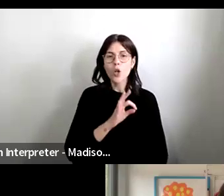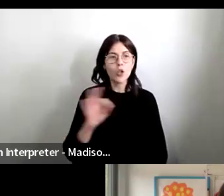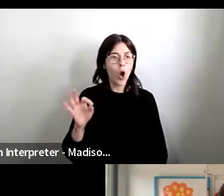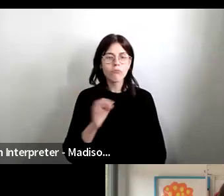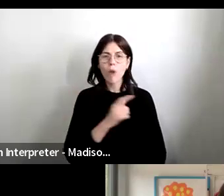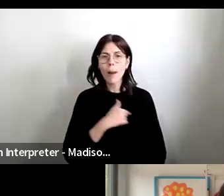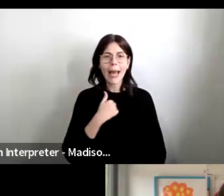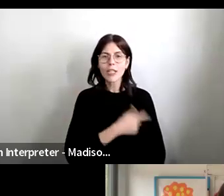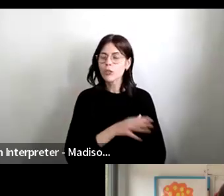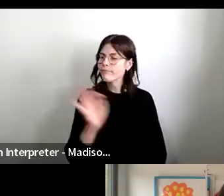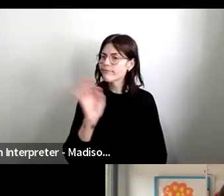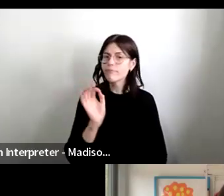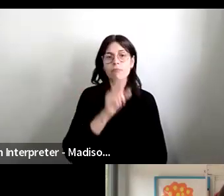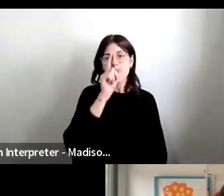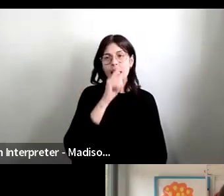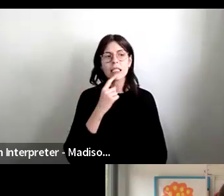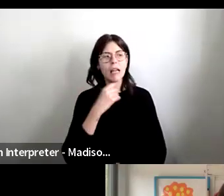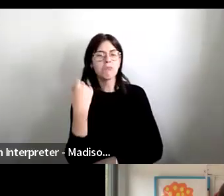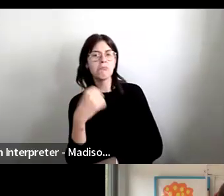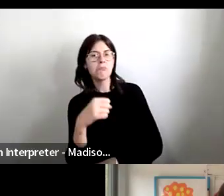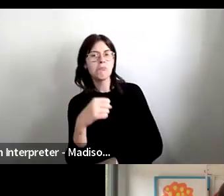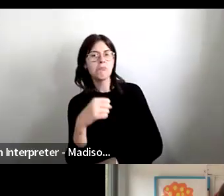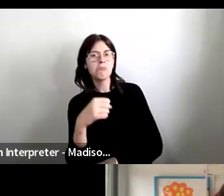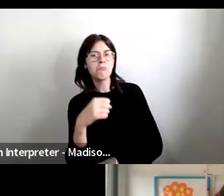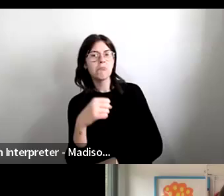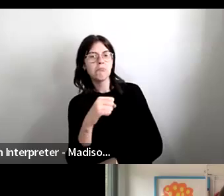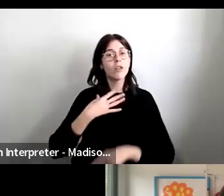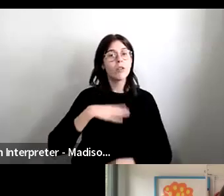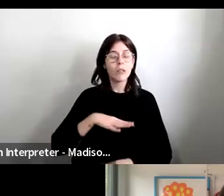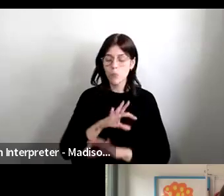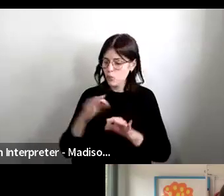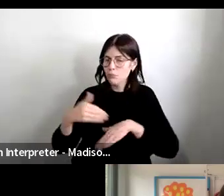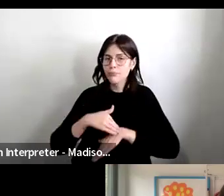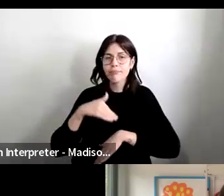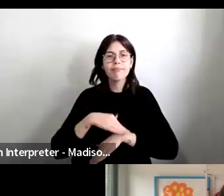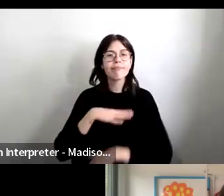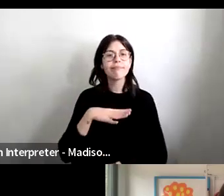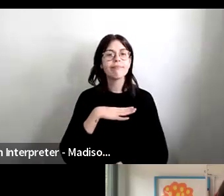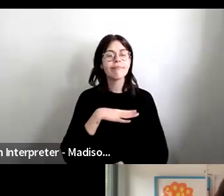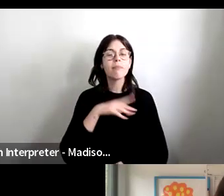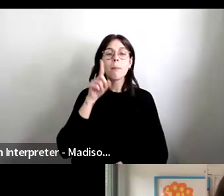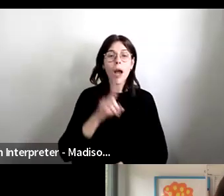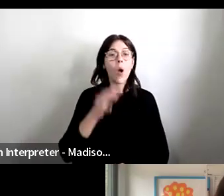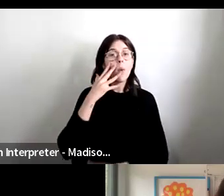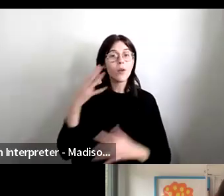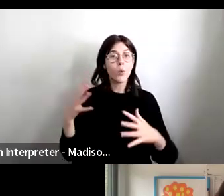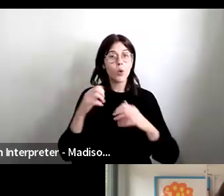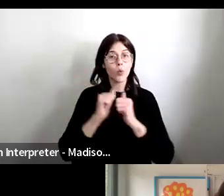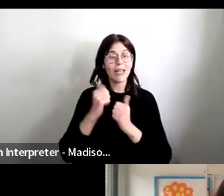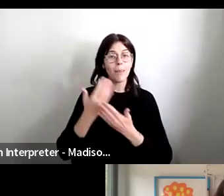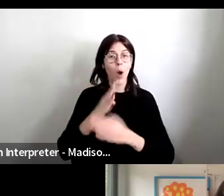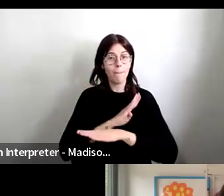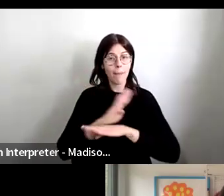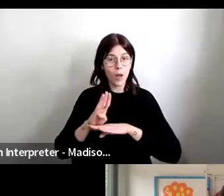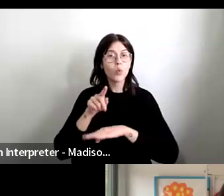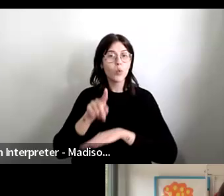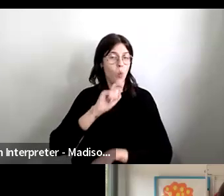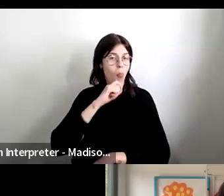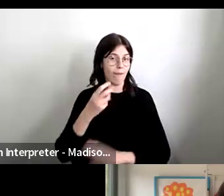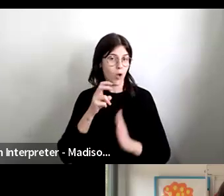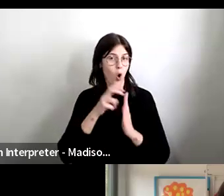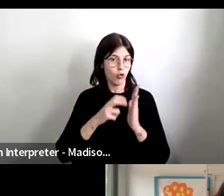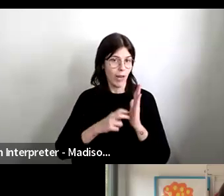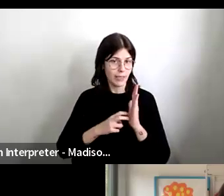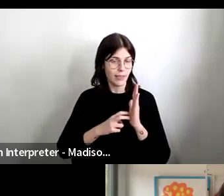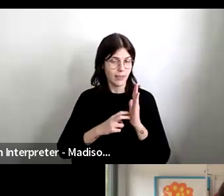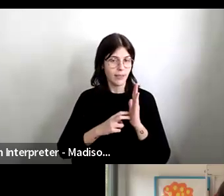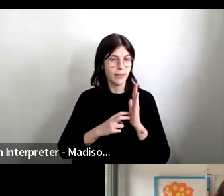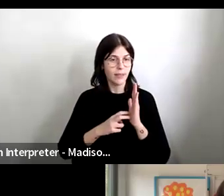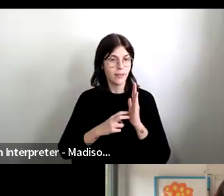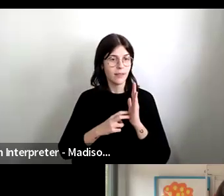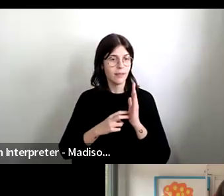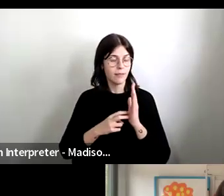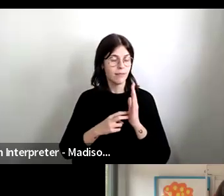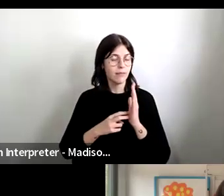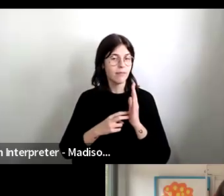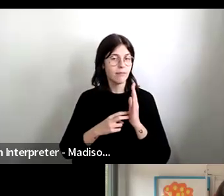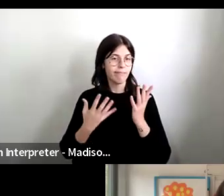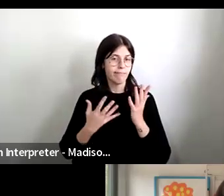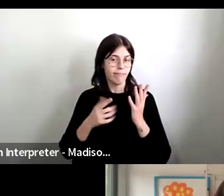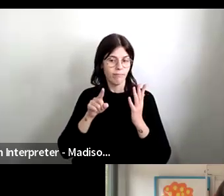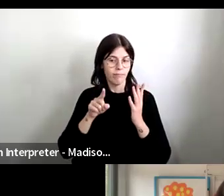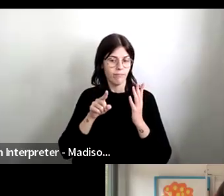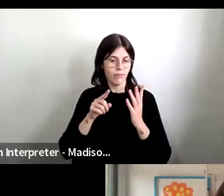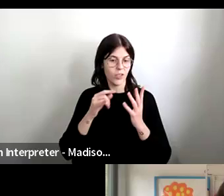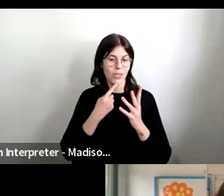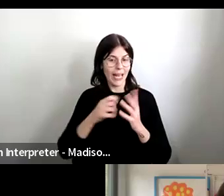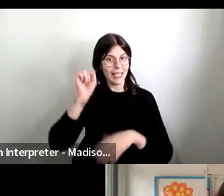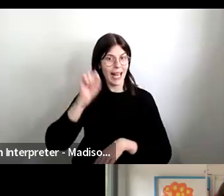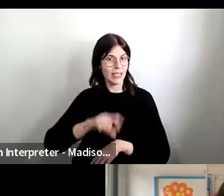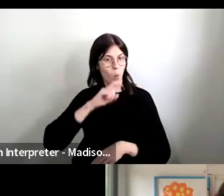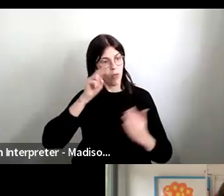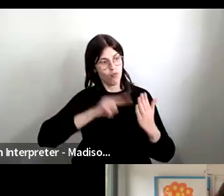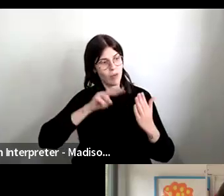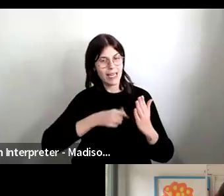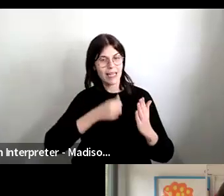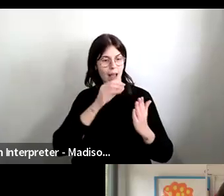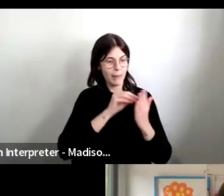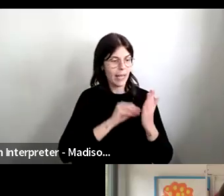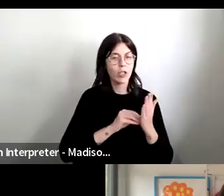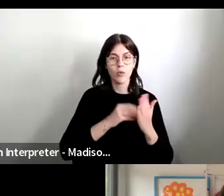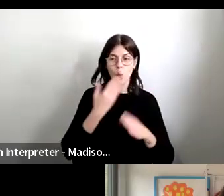down offers to assess with no problem. There is a fee attached to it, so there are occasional